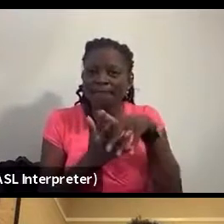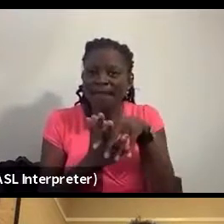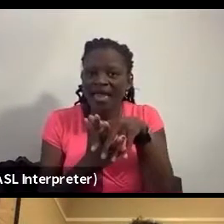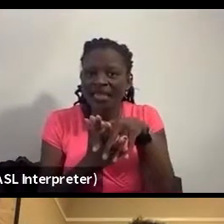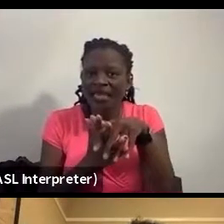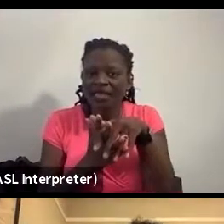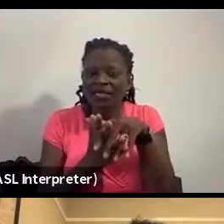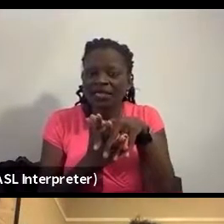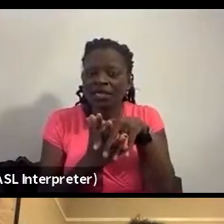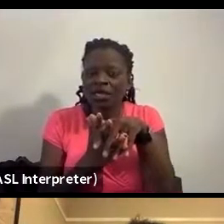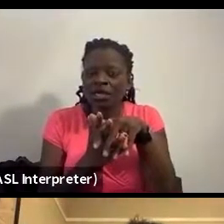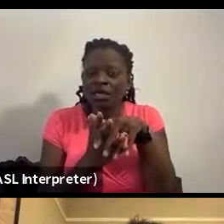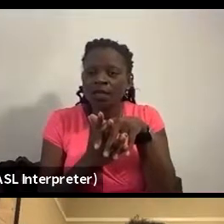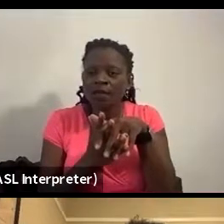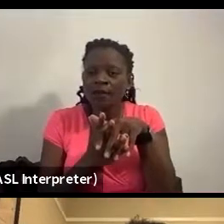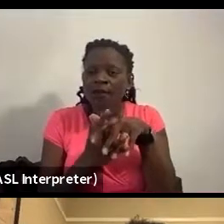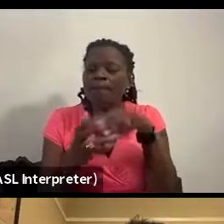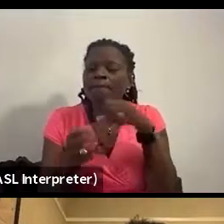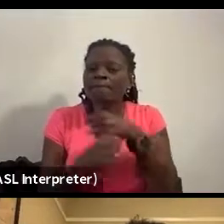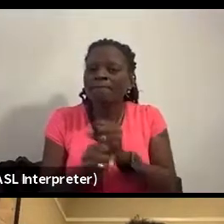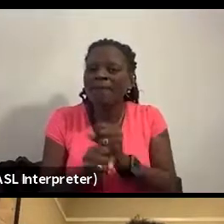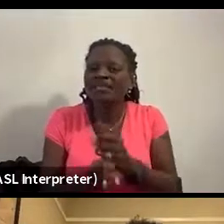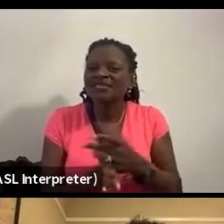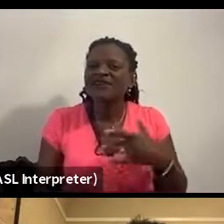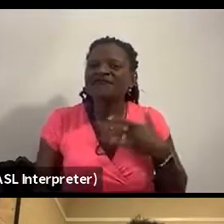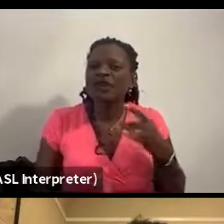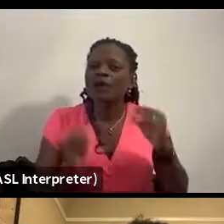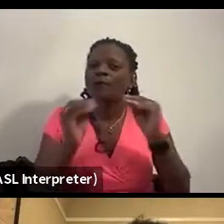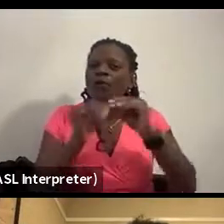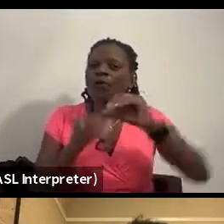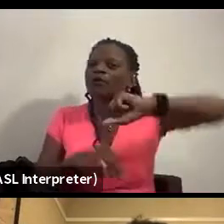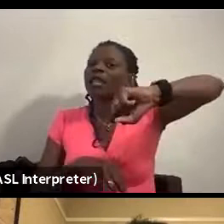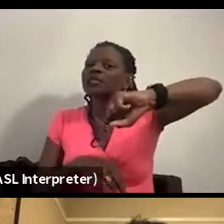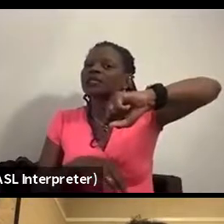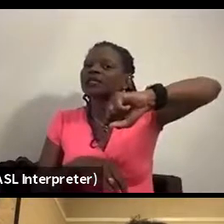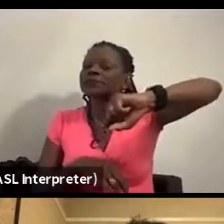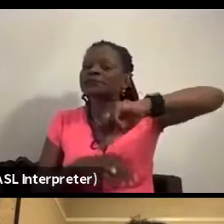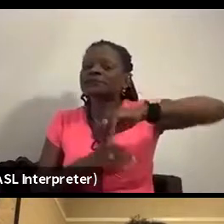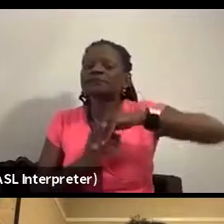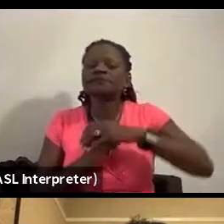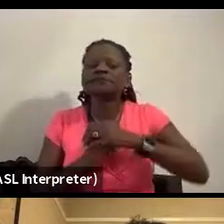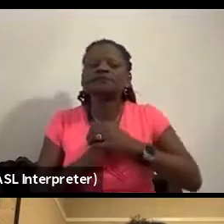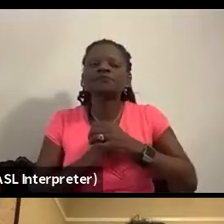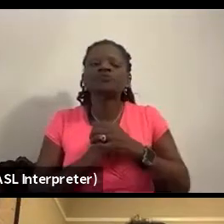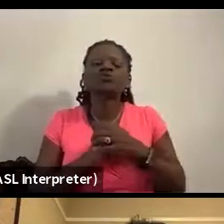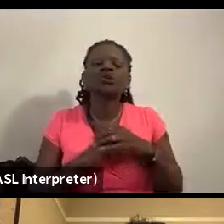talk about vaccine hesitancy in communities of color specifically. So really relying as far as a solution on